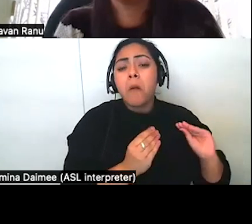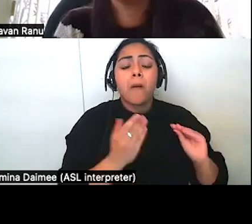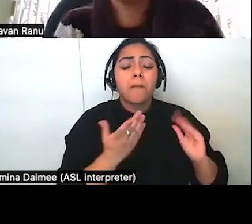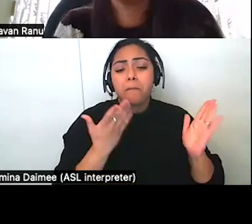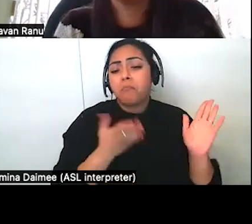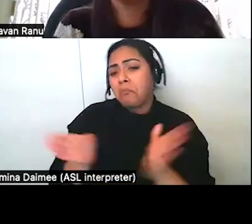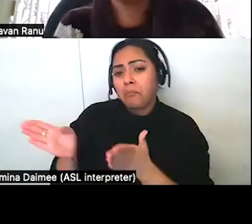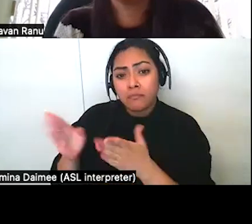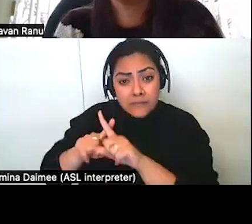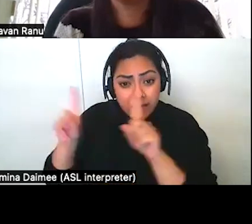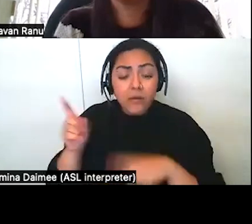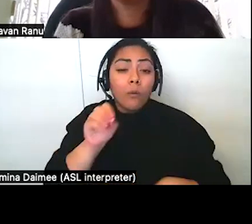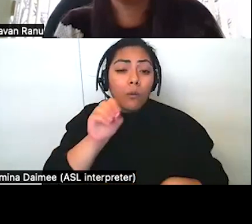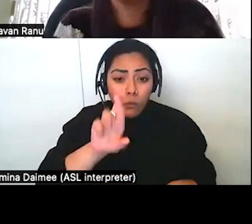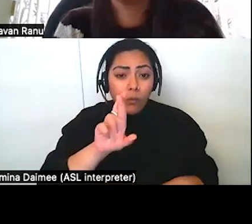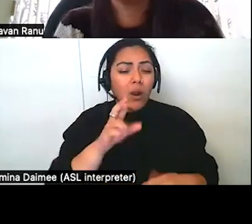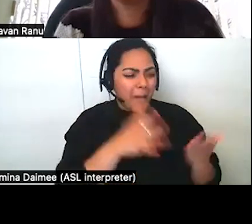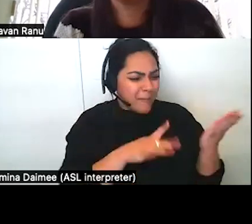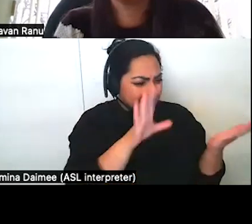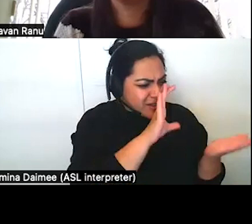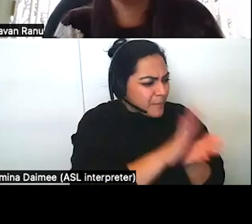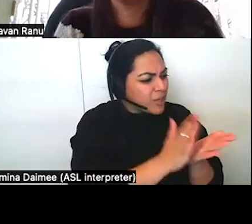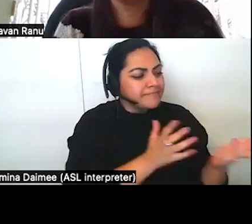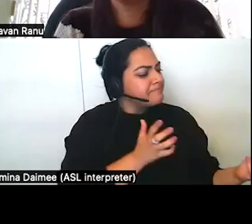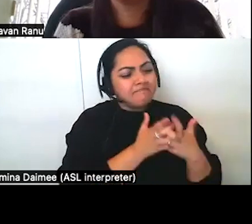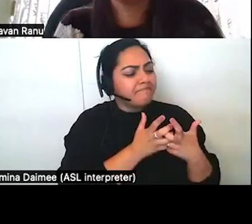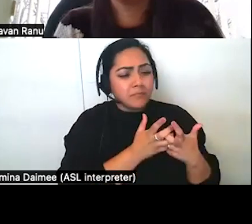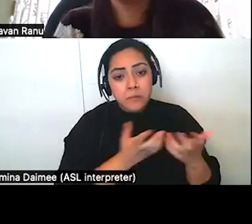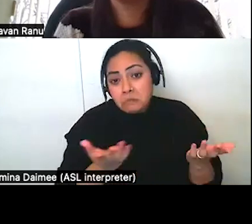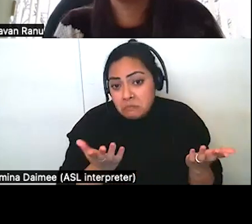So, something to watch if you have personal finance on your list for the coming year.